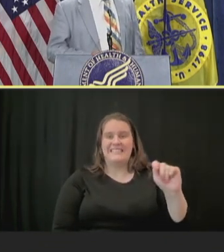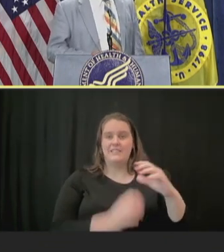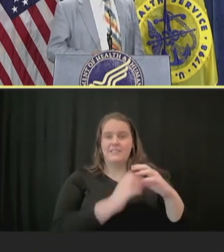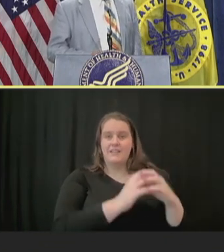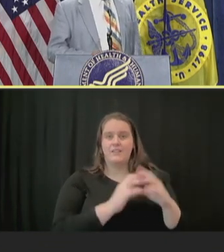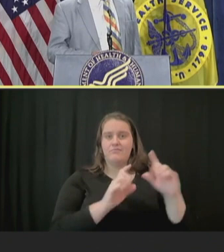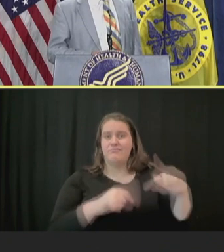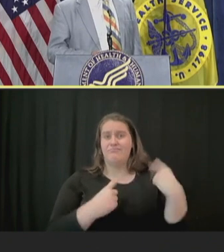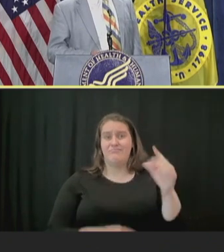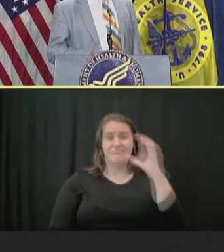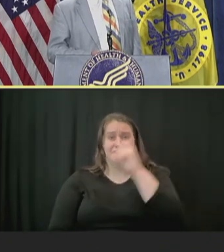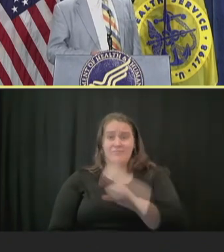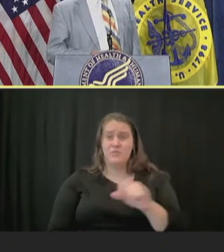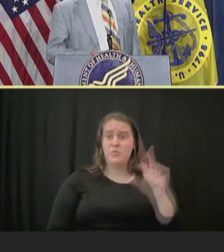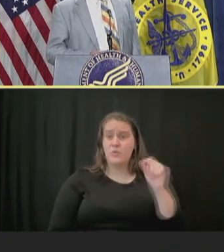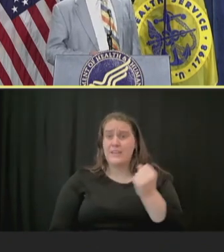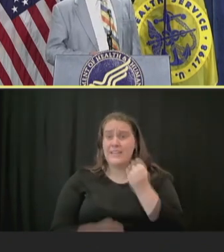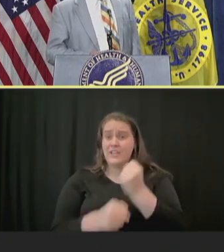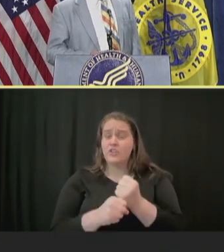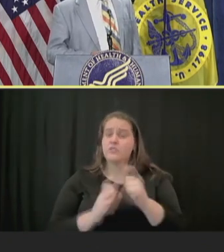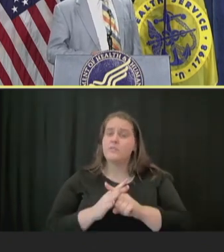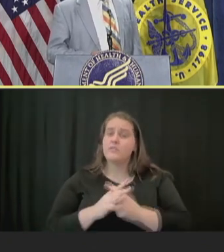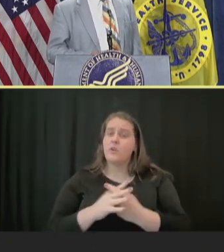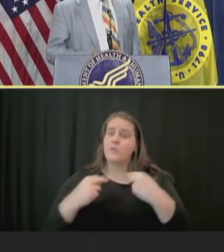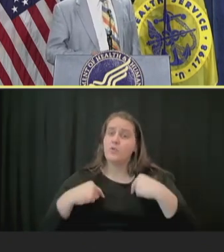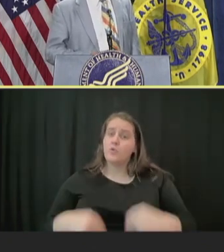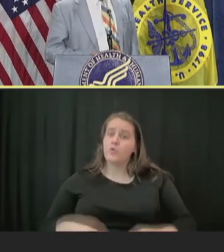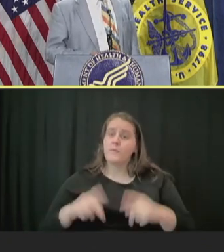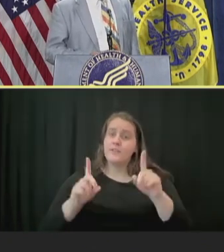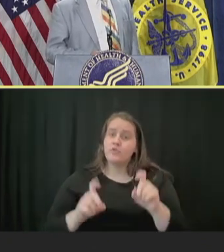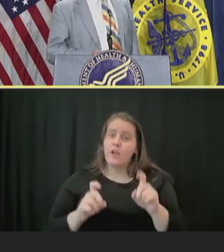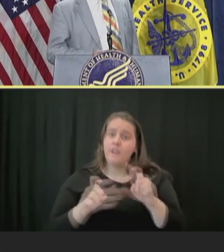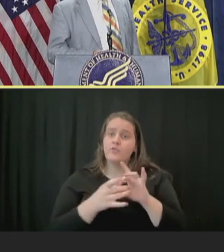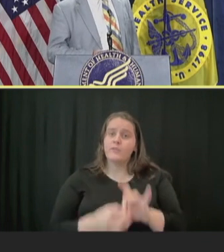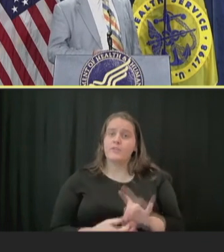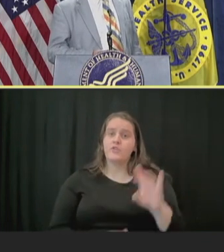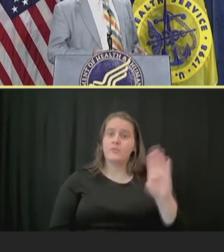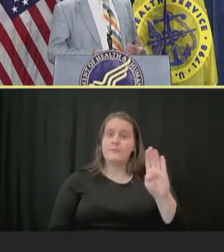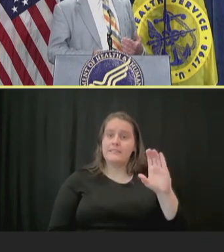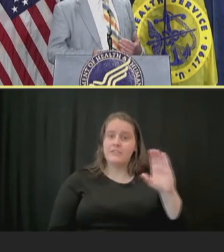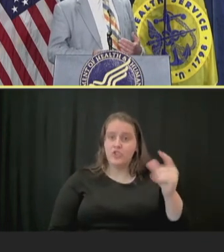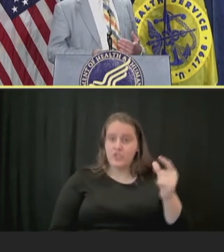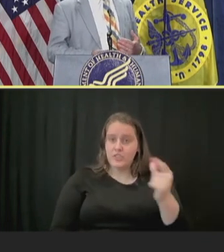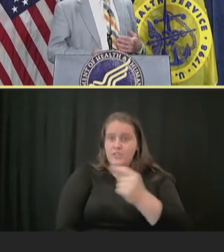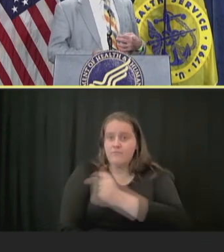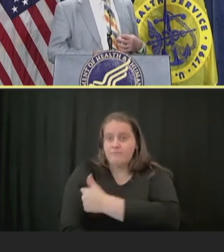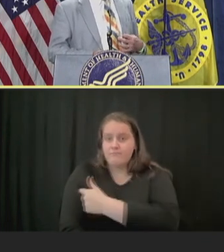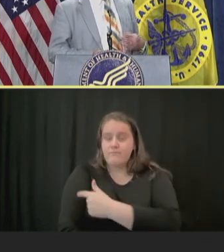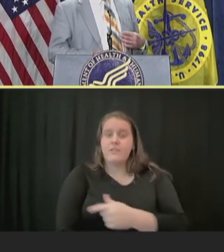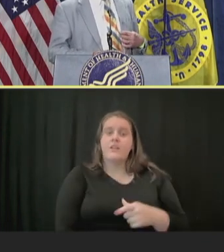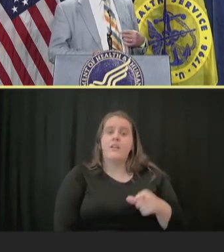off doing human trials with BCG. And we found that this population of gamma delta T cells,